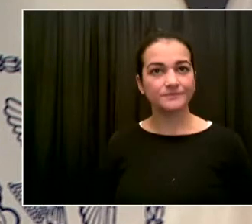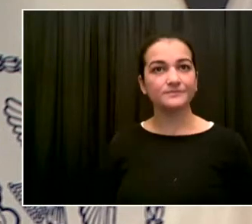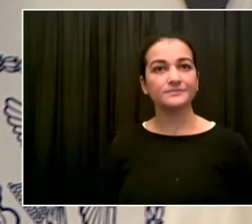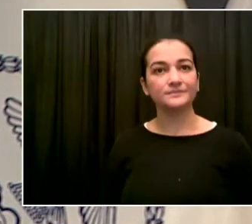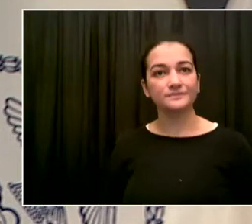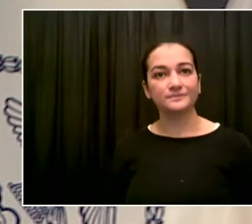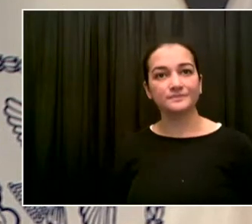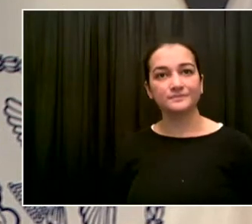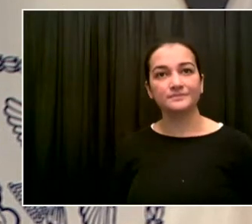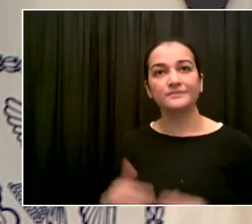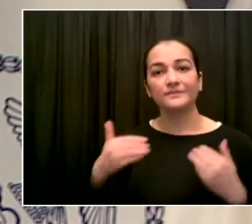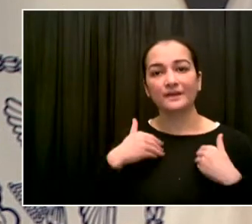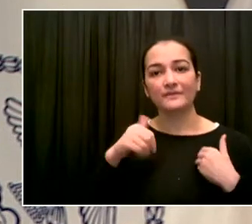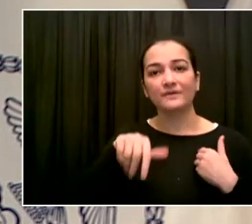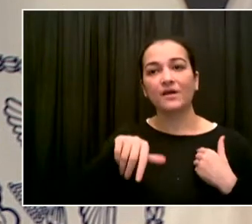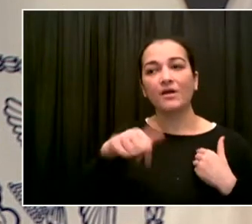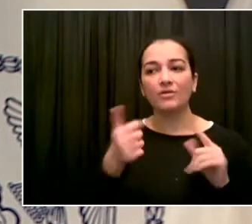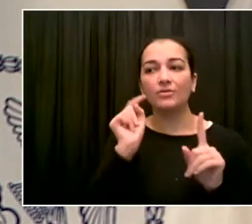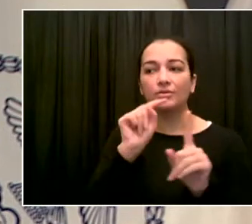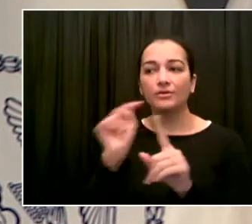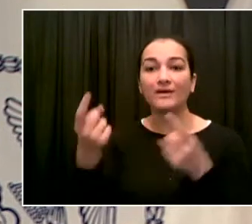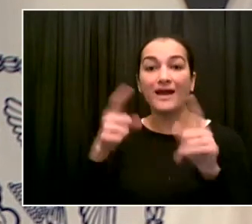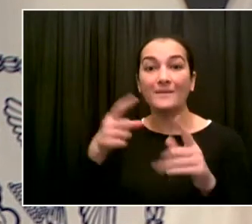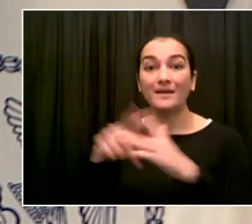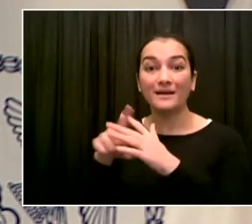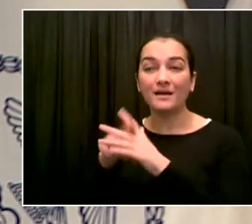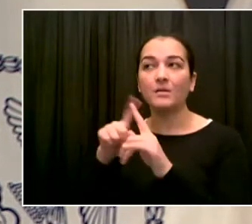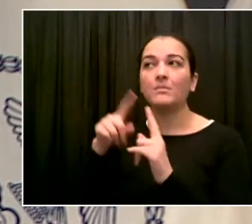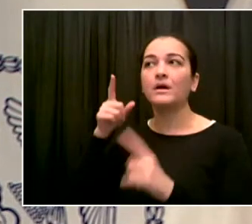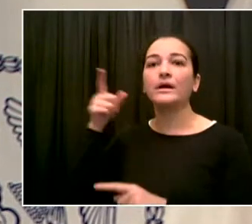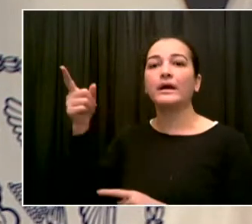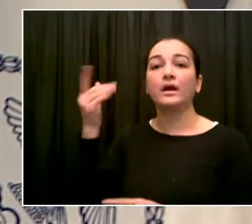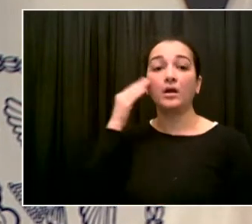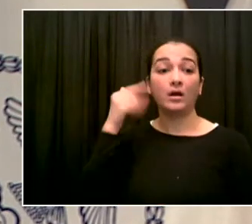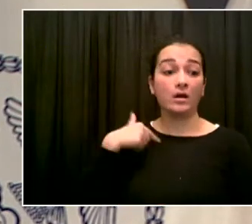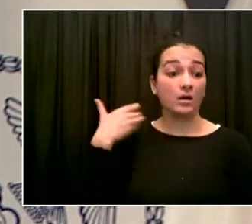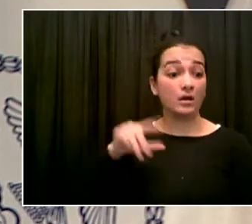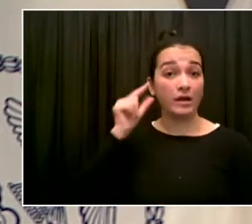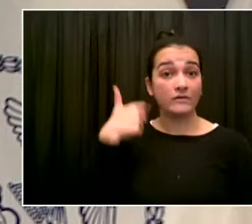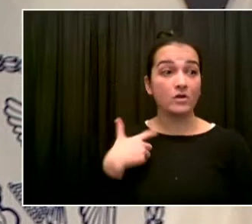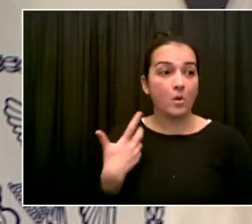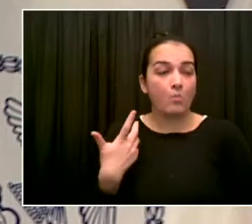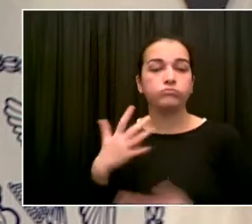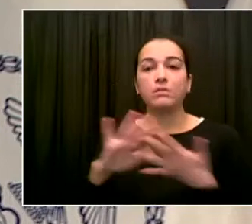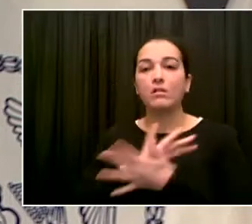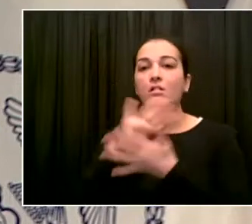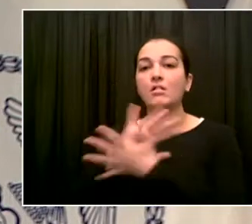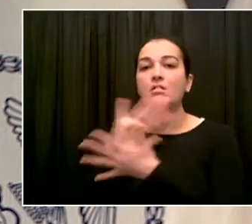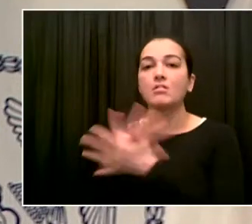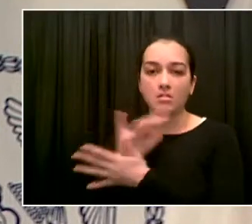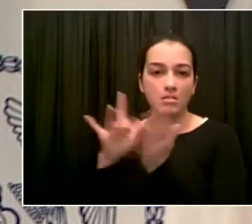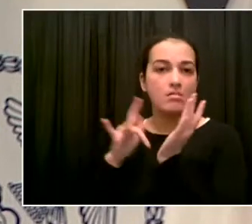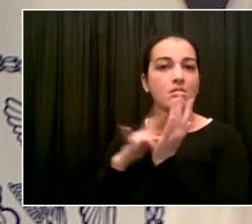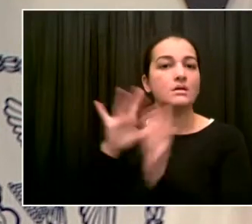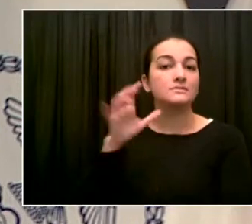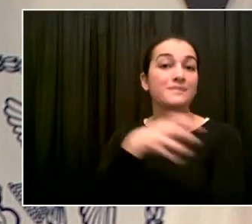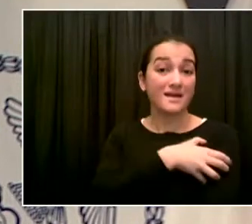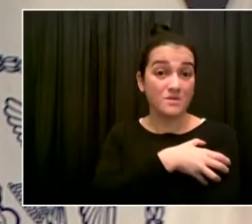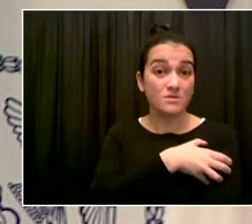UP IN ADDITION TO OTHER ABUSES OF POWER. I THINK ALL OF